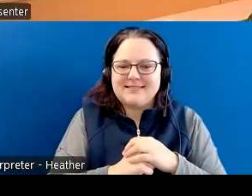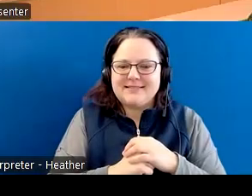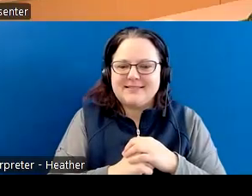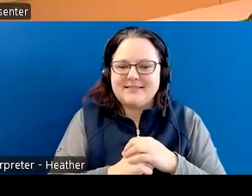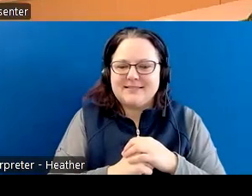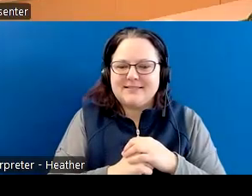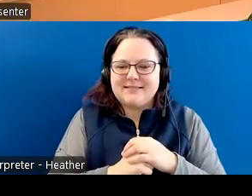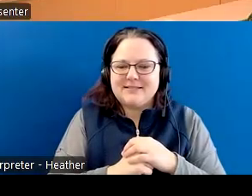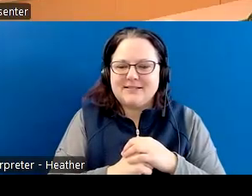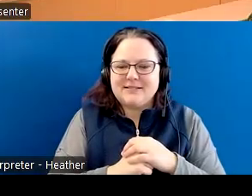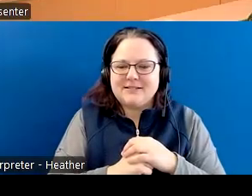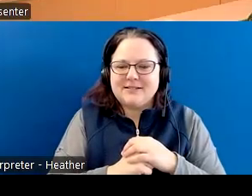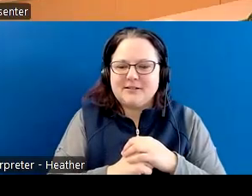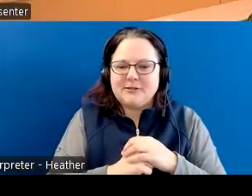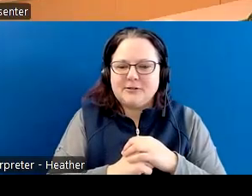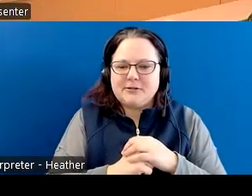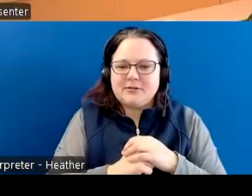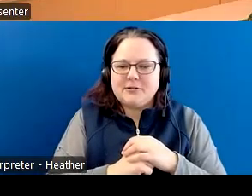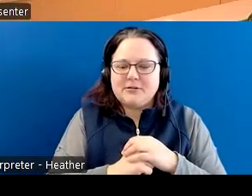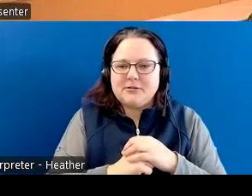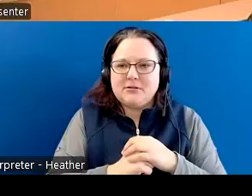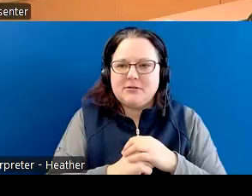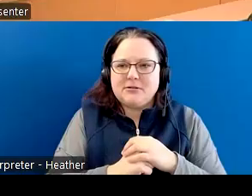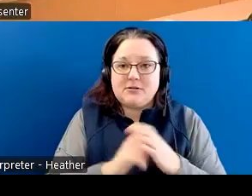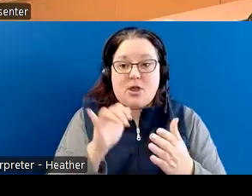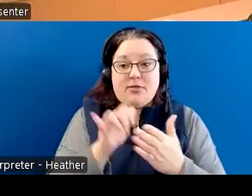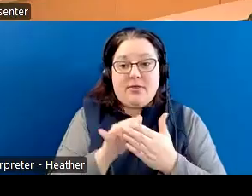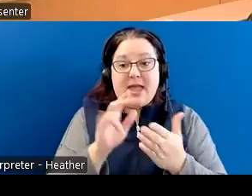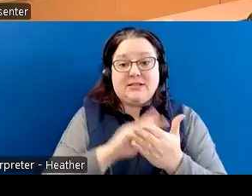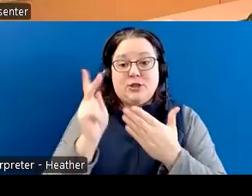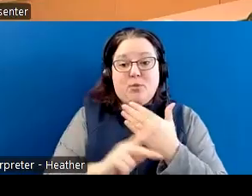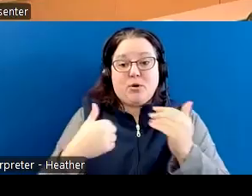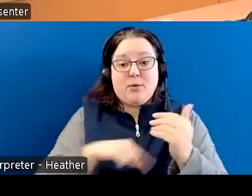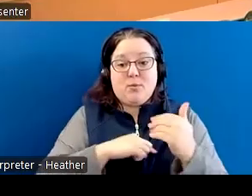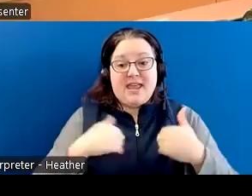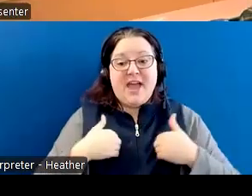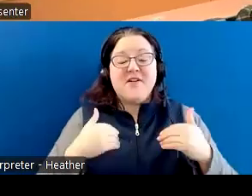Um well that uh takes us through the uh program that we had planned for today. We want to thank